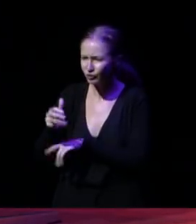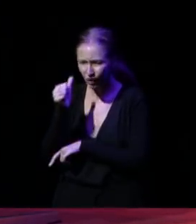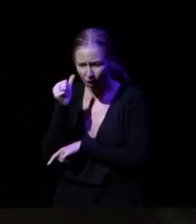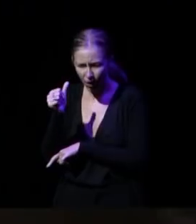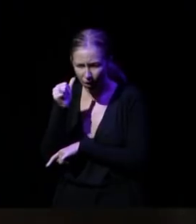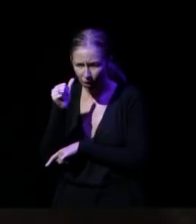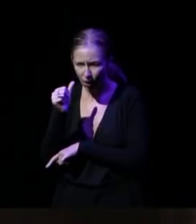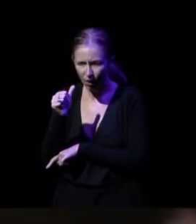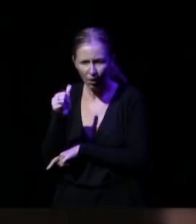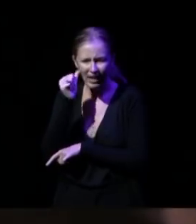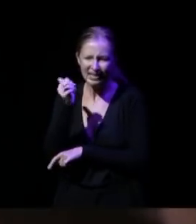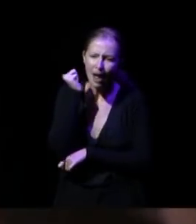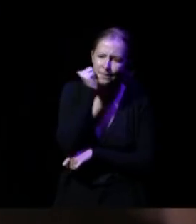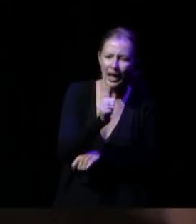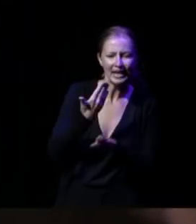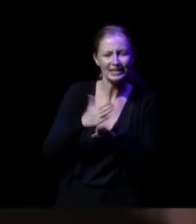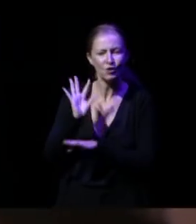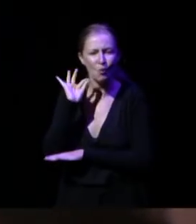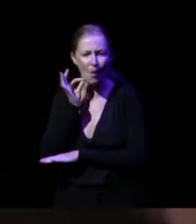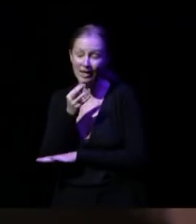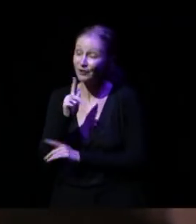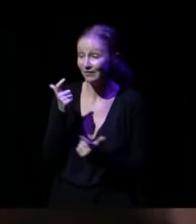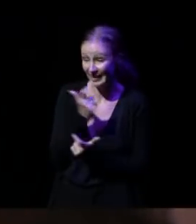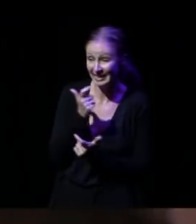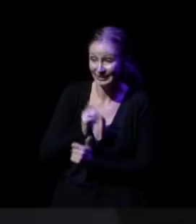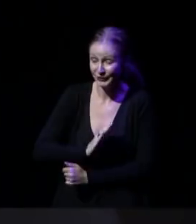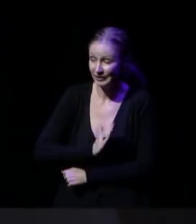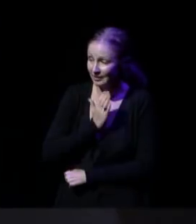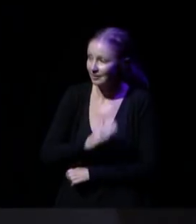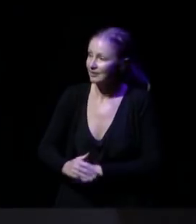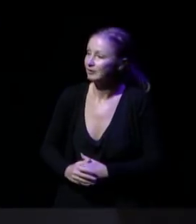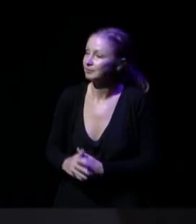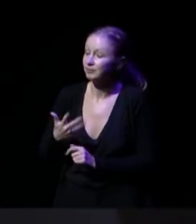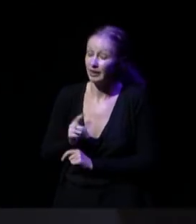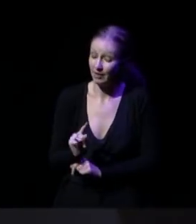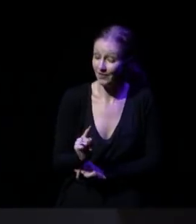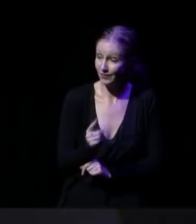It's called "Black is the New White" and it was very funny and very interesting. And in the first little while,